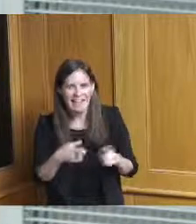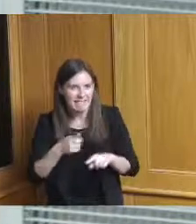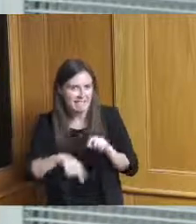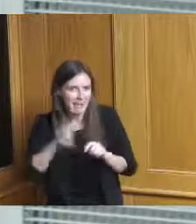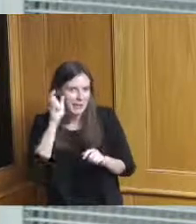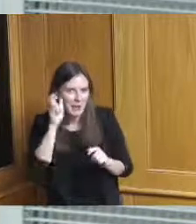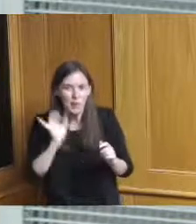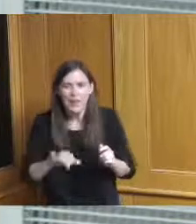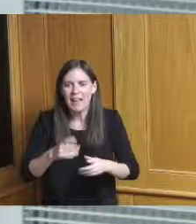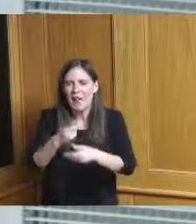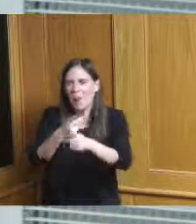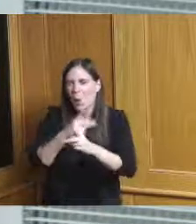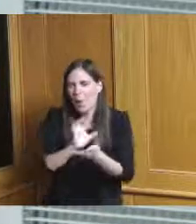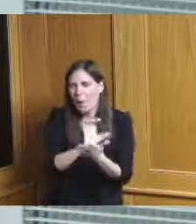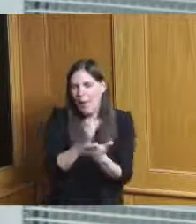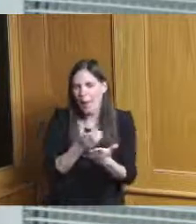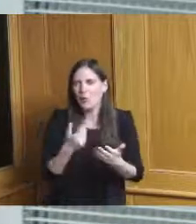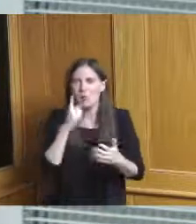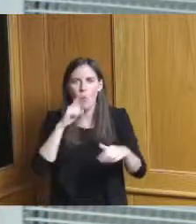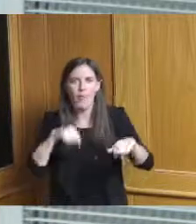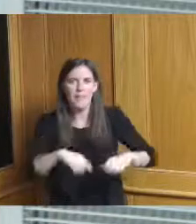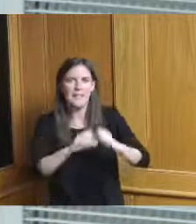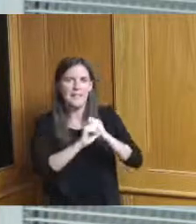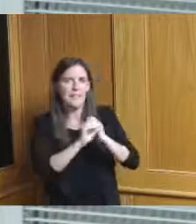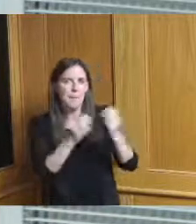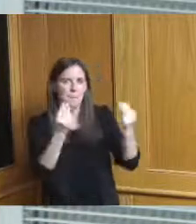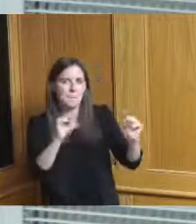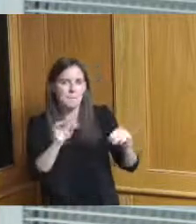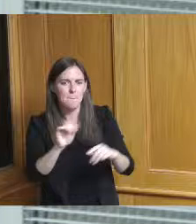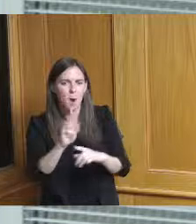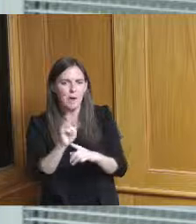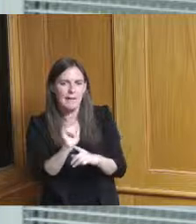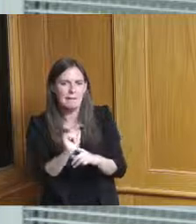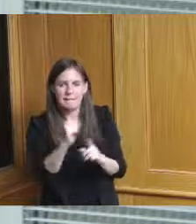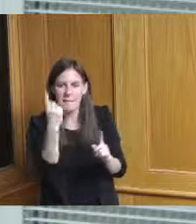so regard we could have completely screwed this up and we would have seen good savings